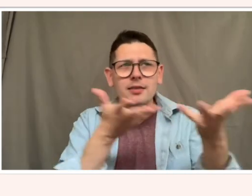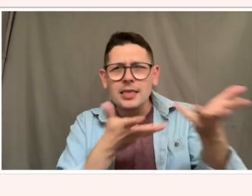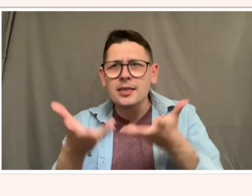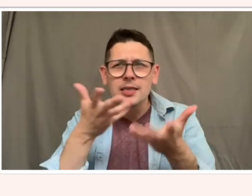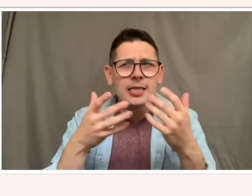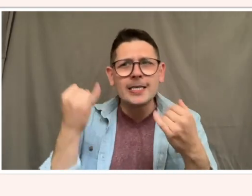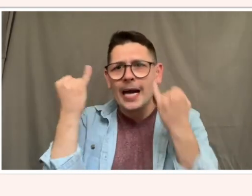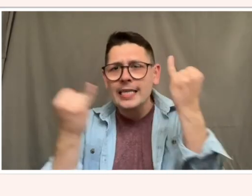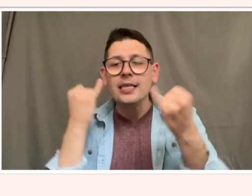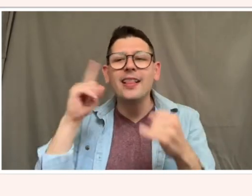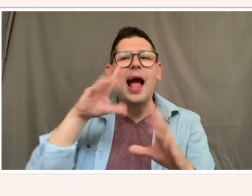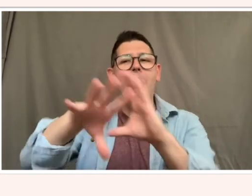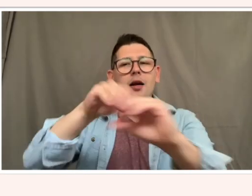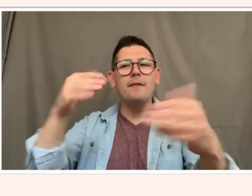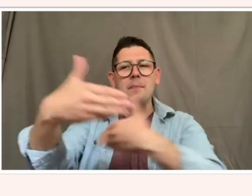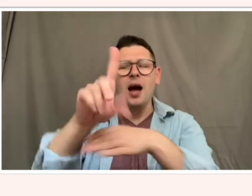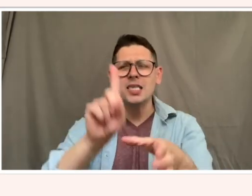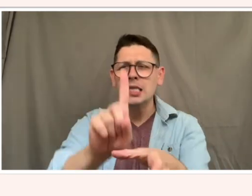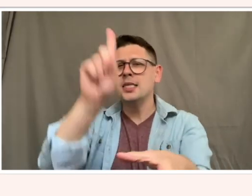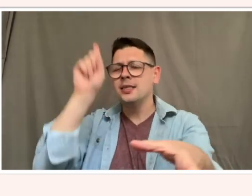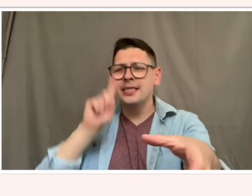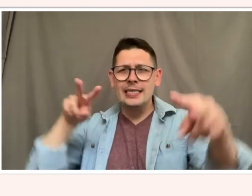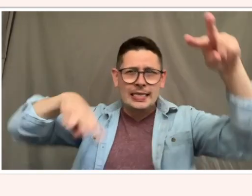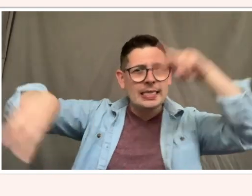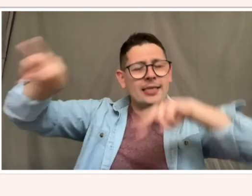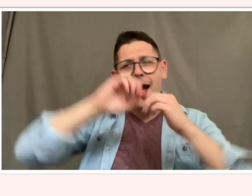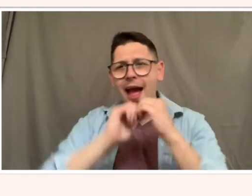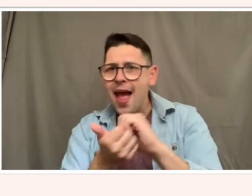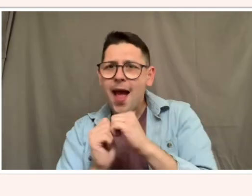We just need to communicate with these service providers, think outside